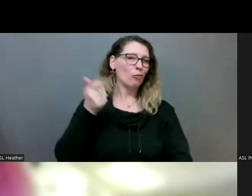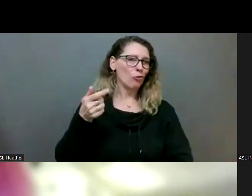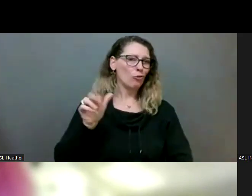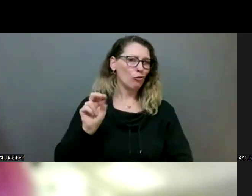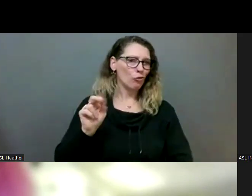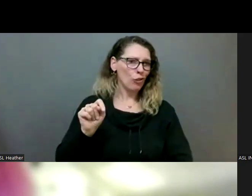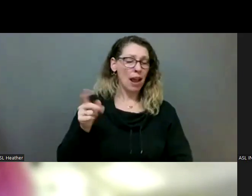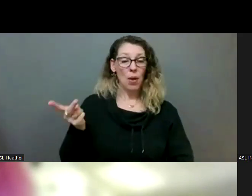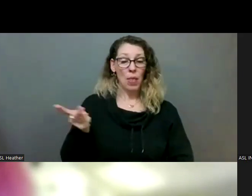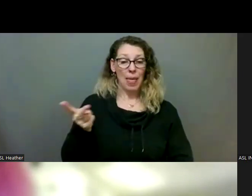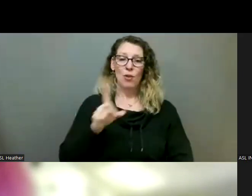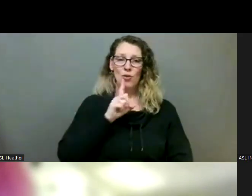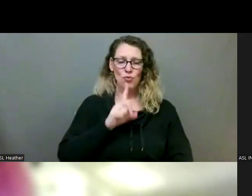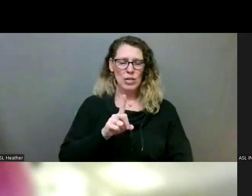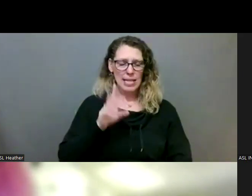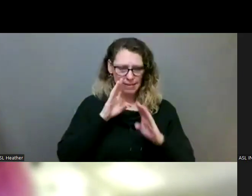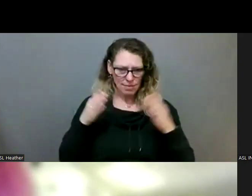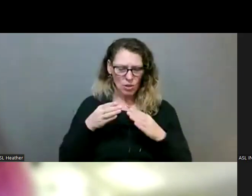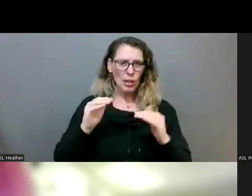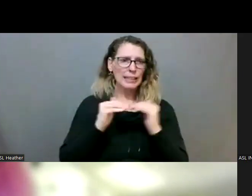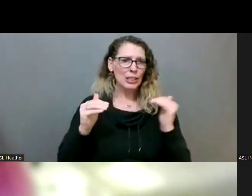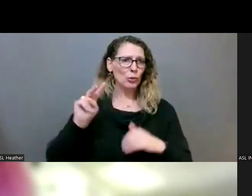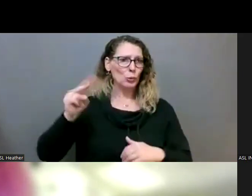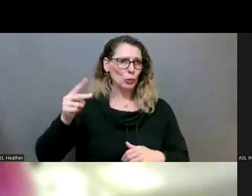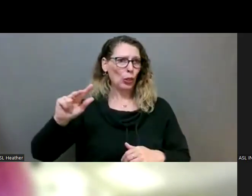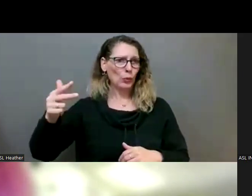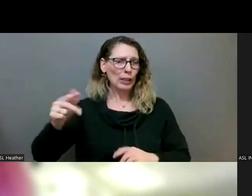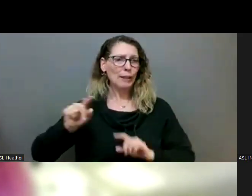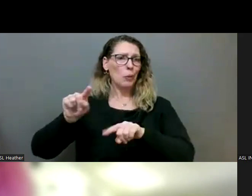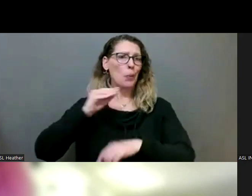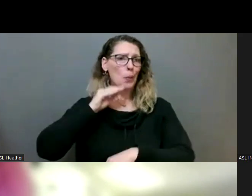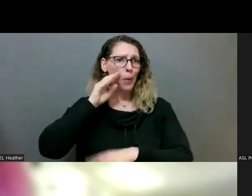tackling the Tier 3 work - getting out to do home visits, finding out where all of our